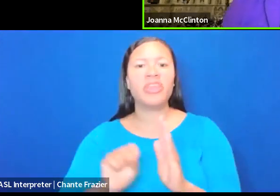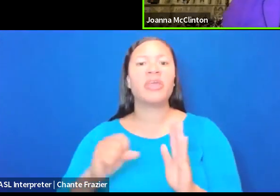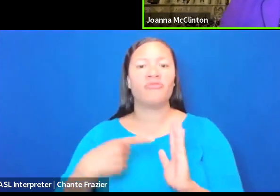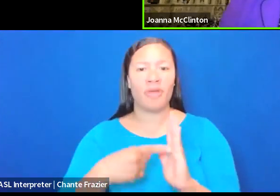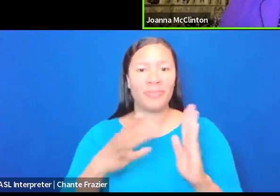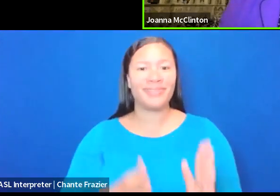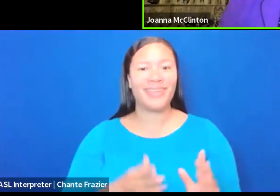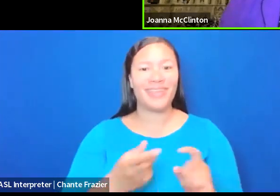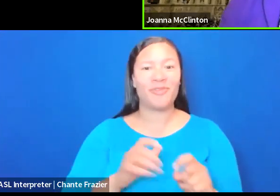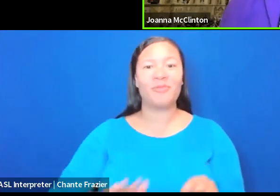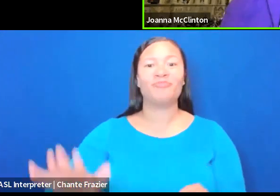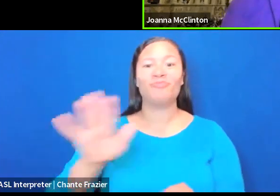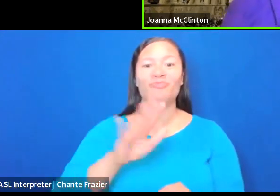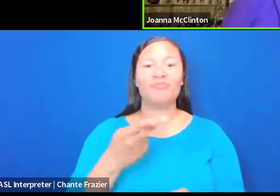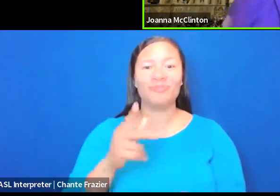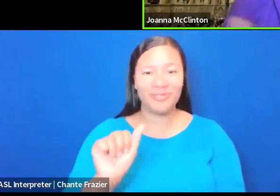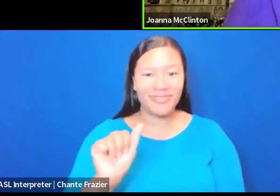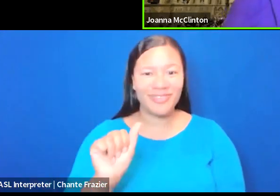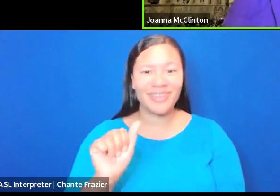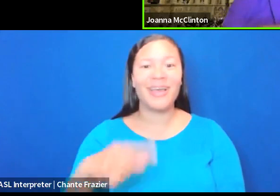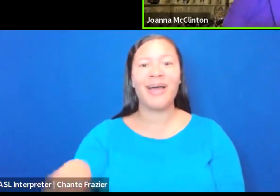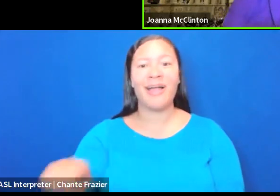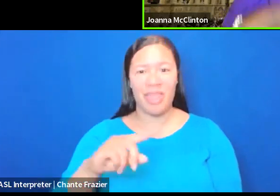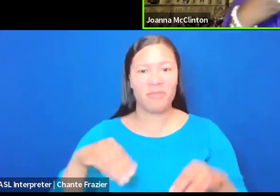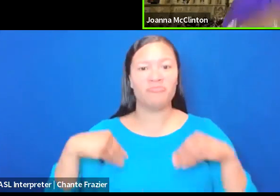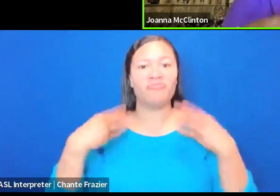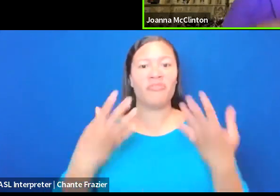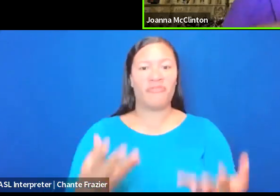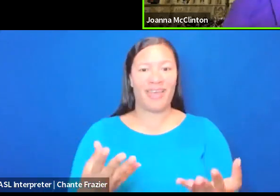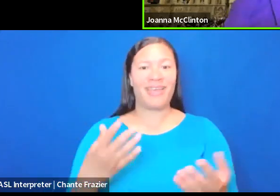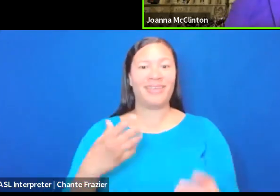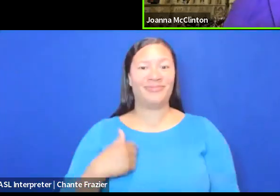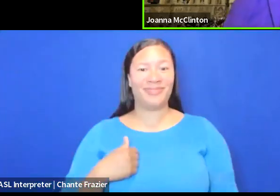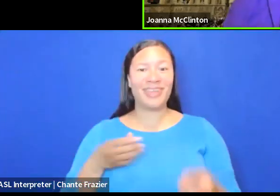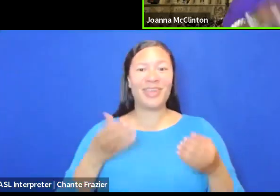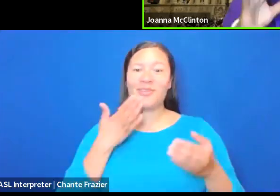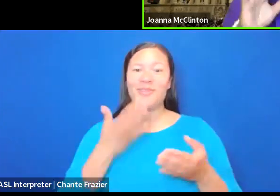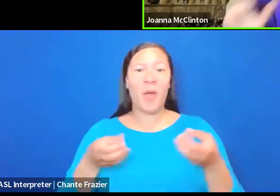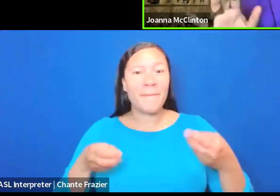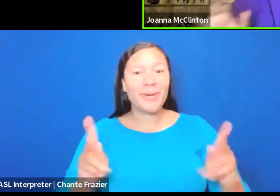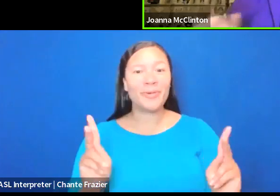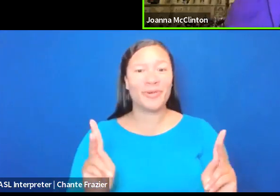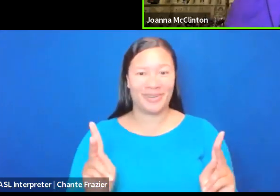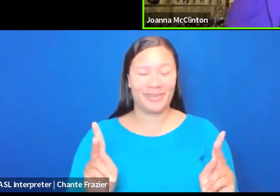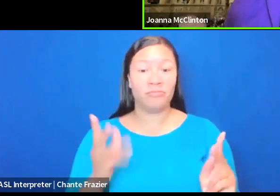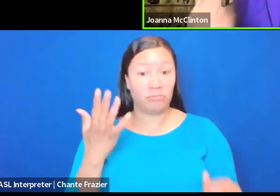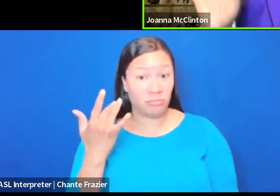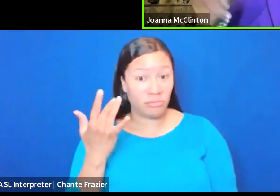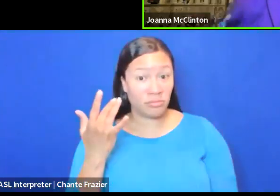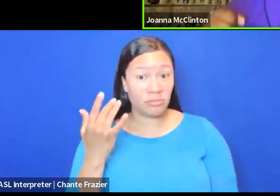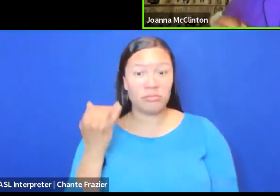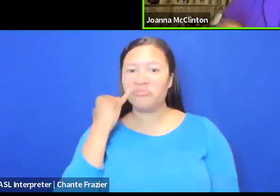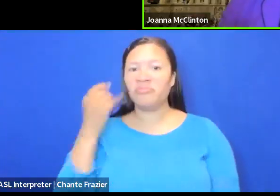push some people push back but let me not in any way diminish the fact that I am grateful to my colleagues state